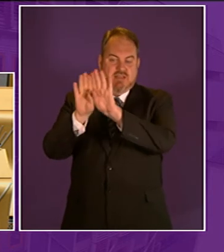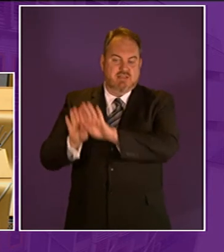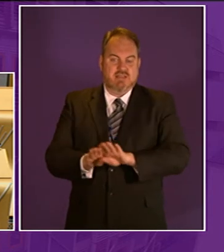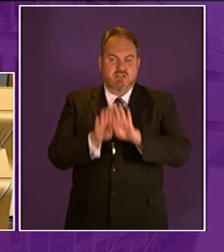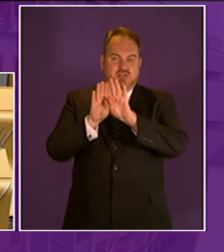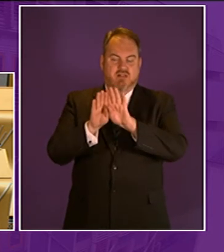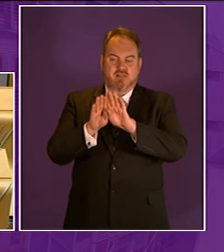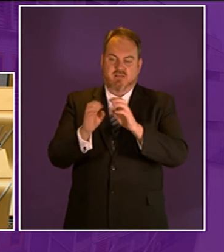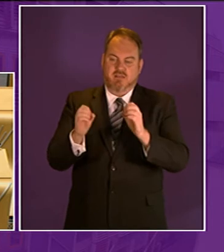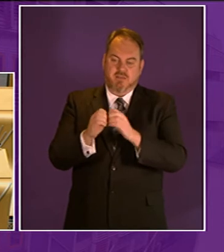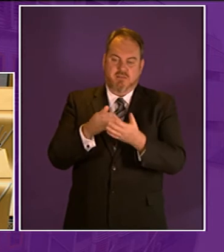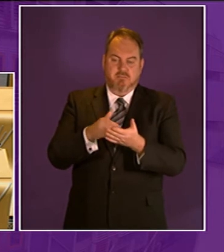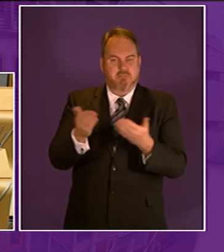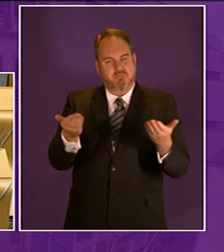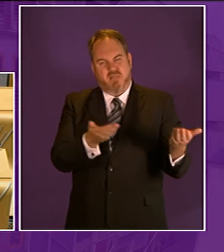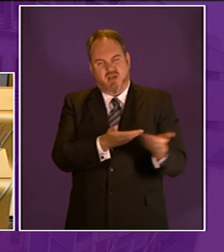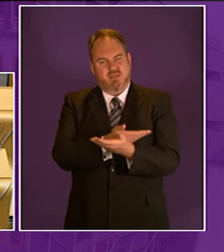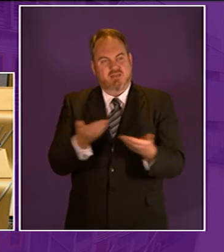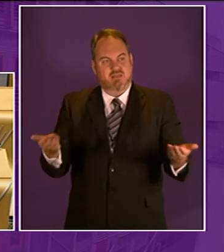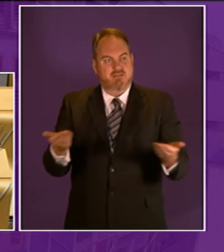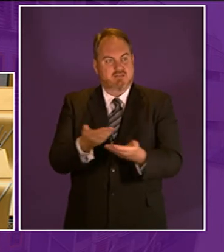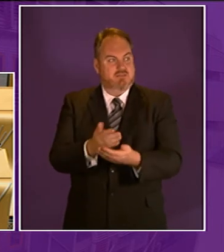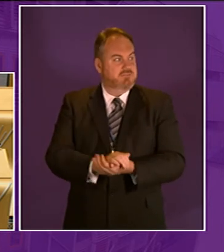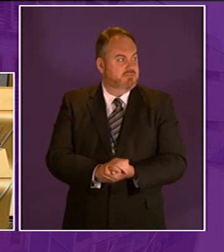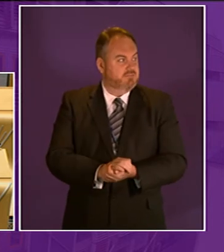That has been the Government’s position throughout the process.